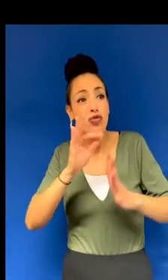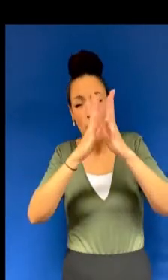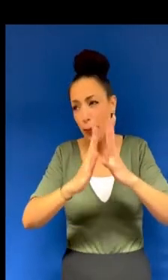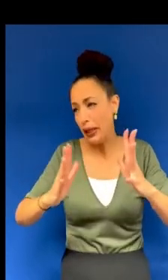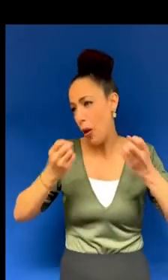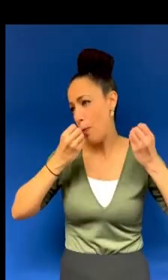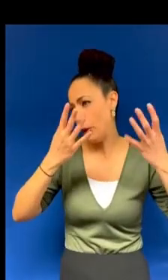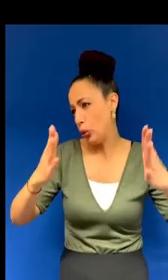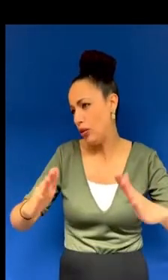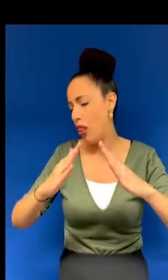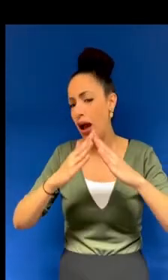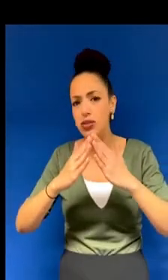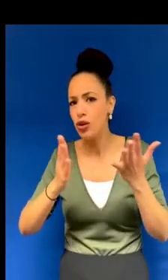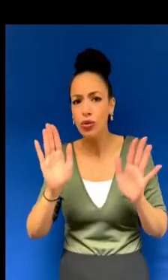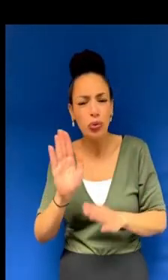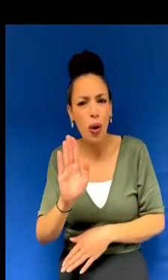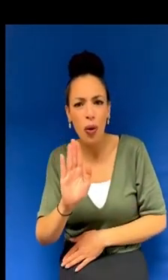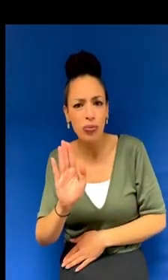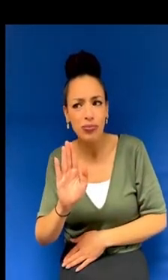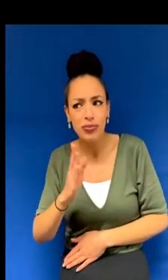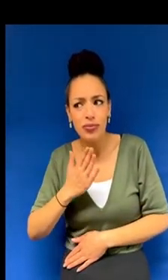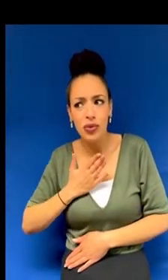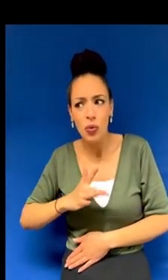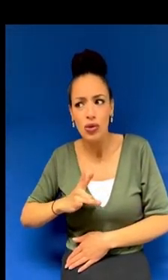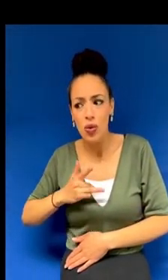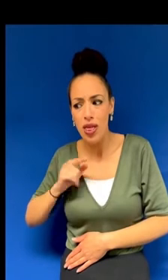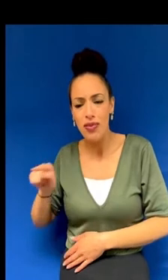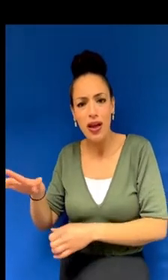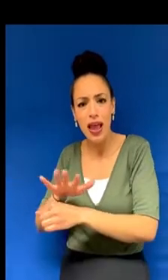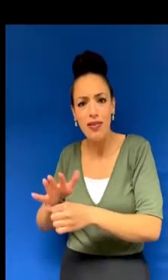living in Forest Gate. I don't think it's a big ask to want to live in the area you grew up in.